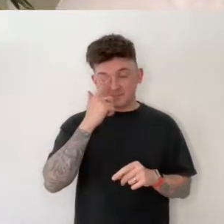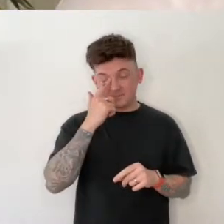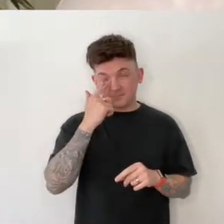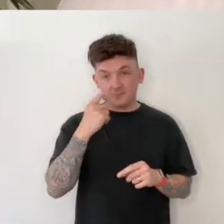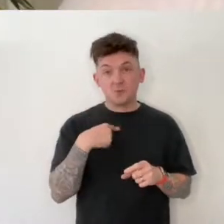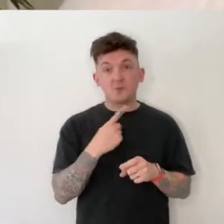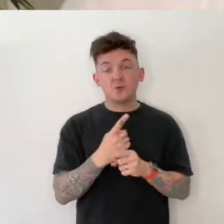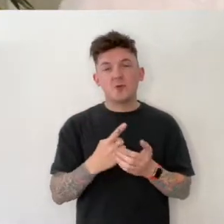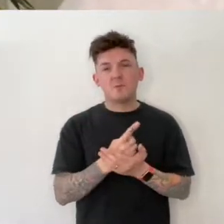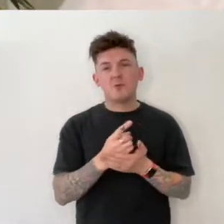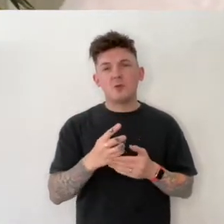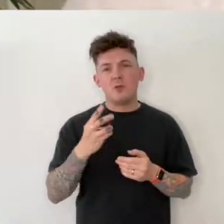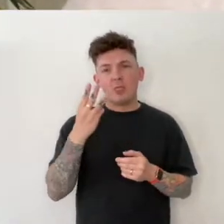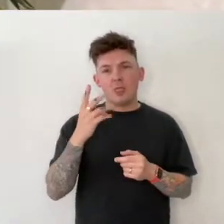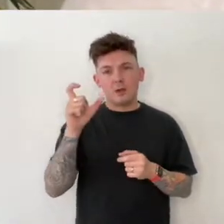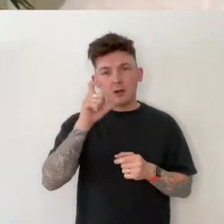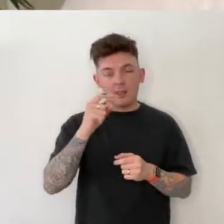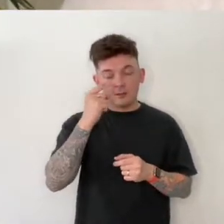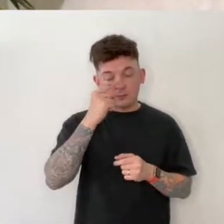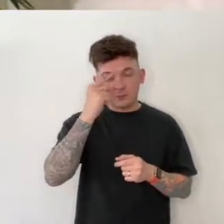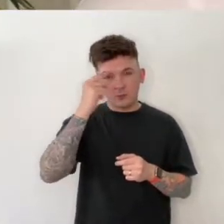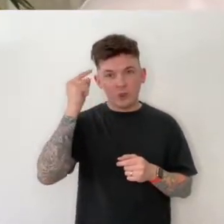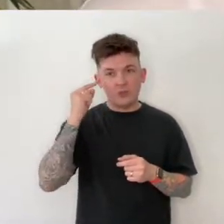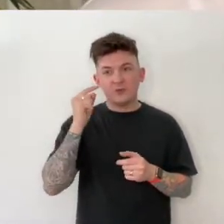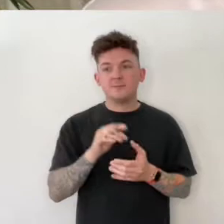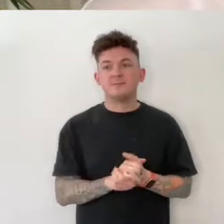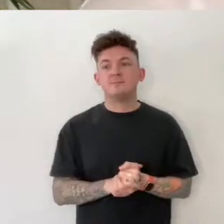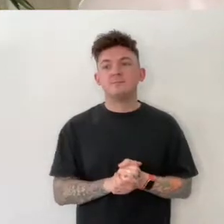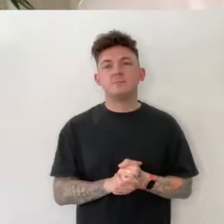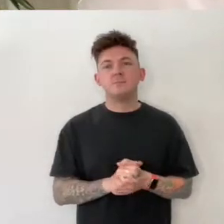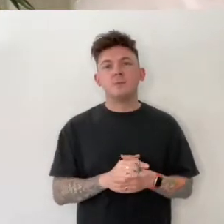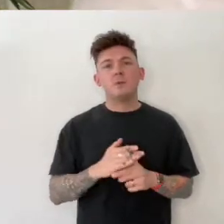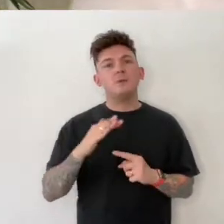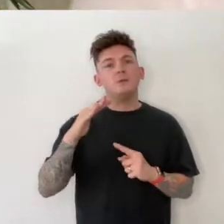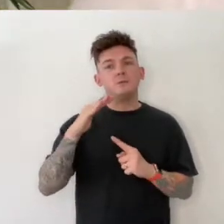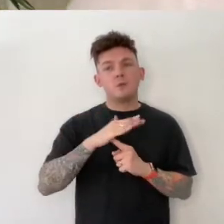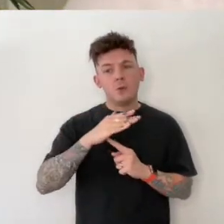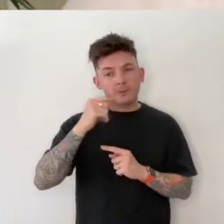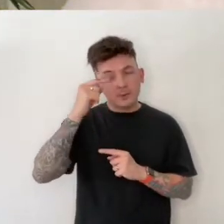three tones of the eye shadow on the eyes, i mean particularly the top one a very light